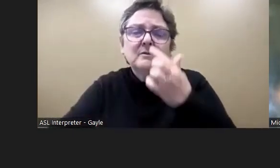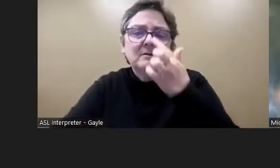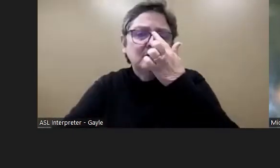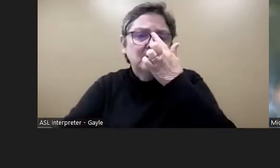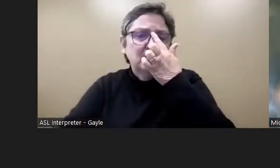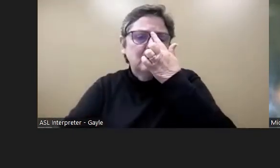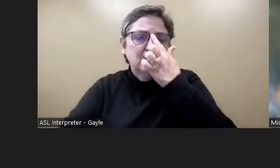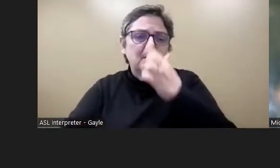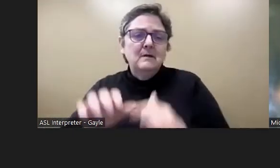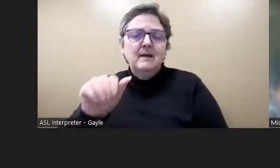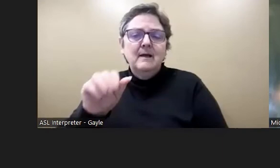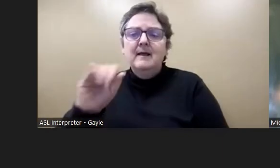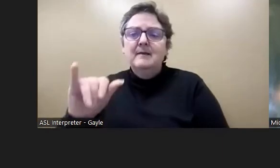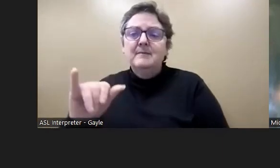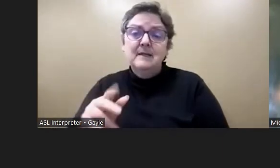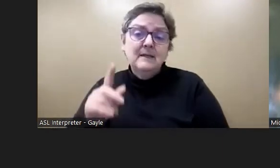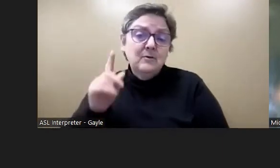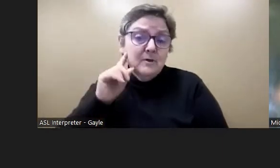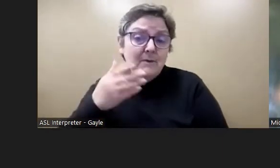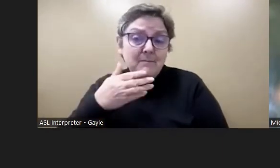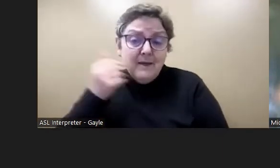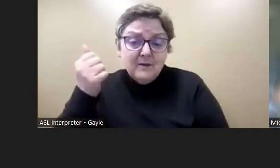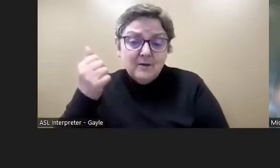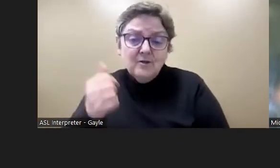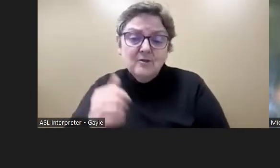How is it now? It is a little better.